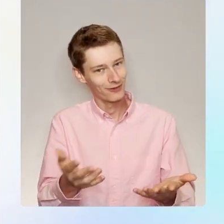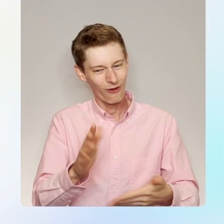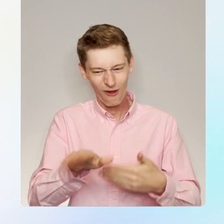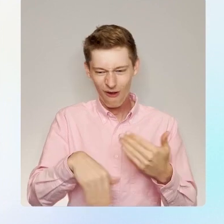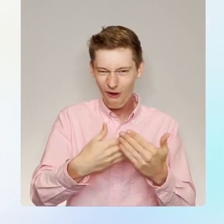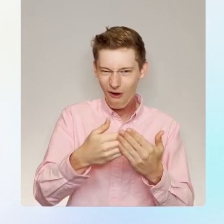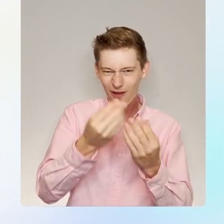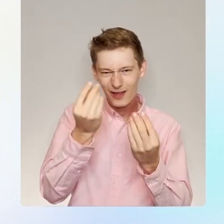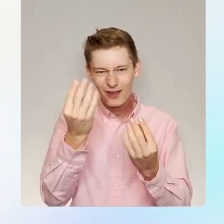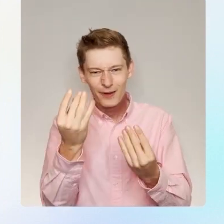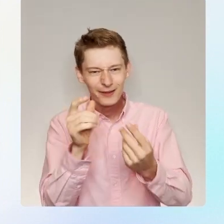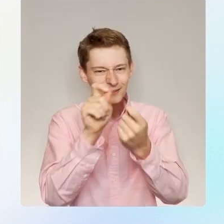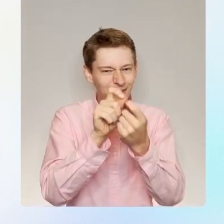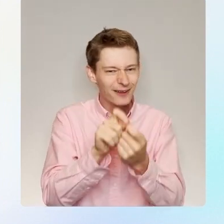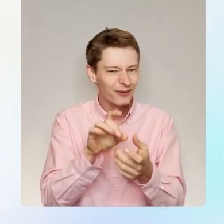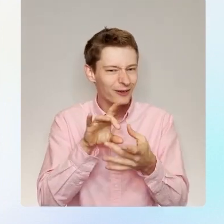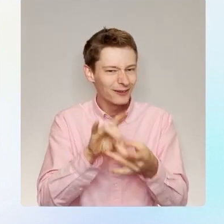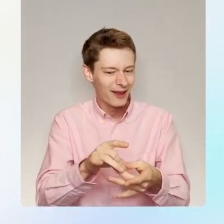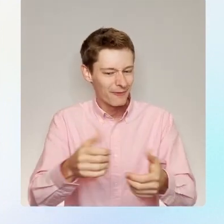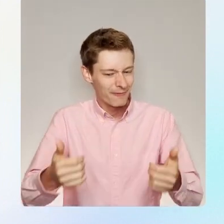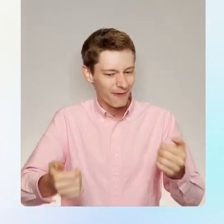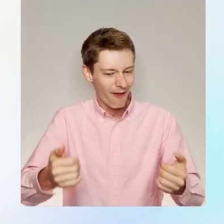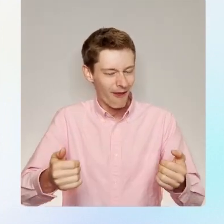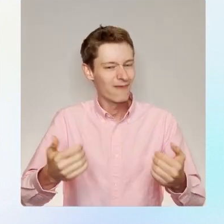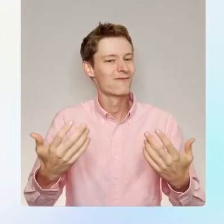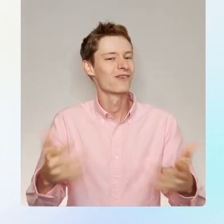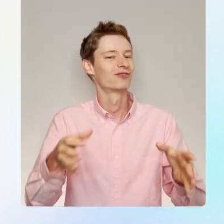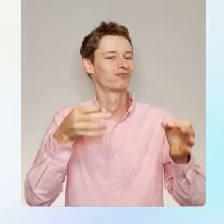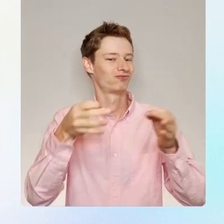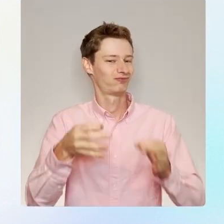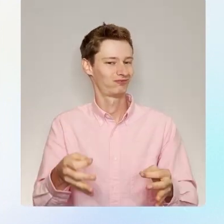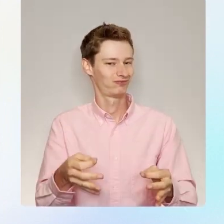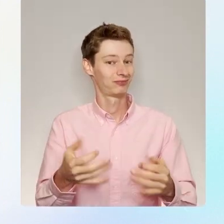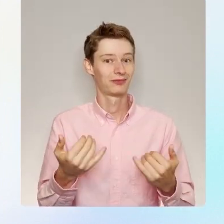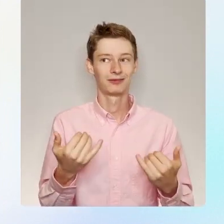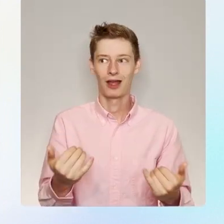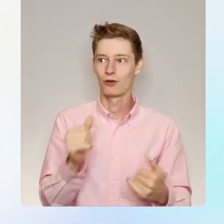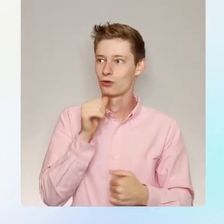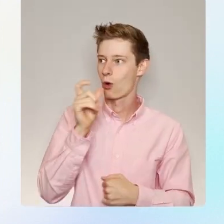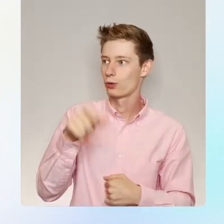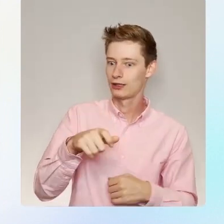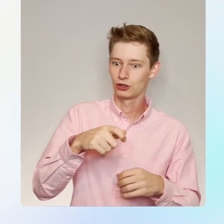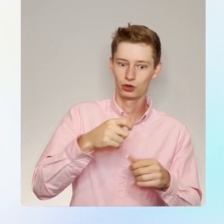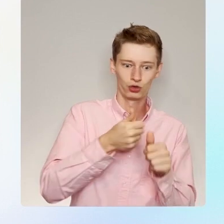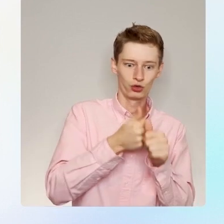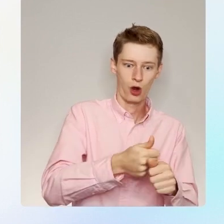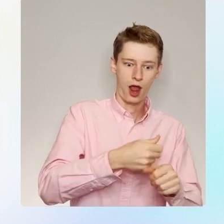all the details about the Meta Quest Touch Pro Controllers. The freedom granted by no longer having tracking rings